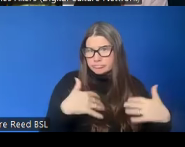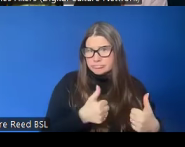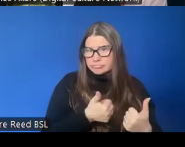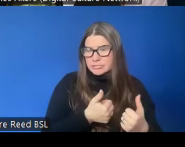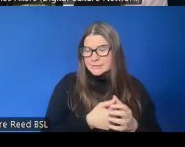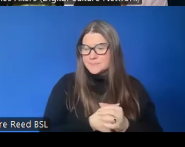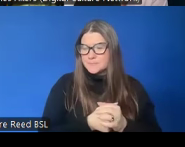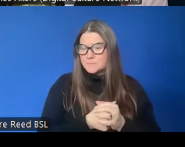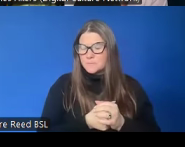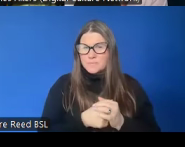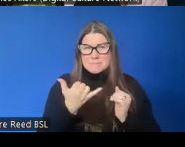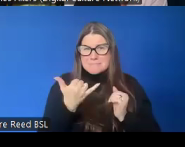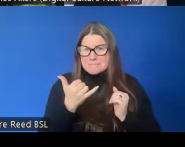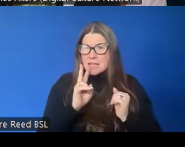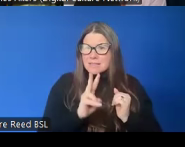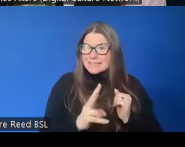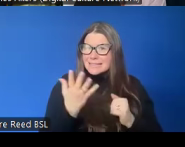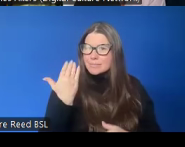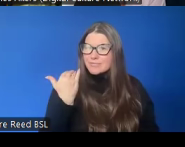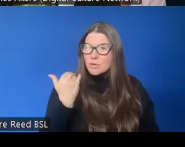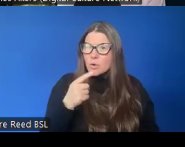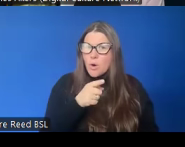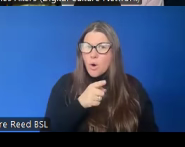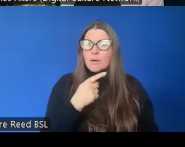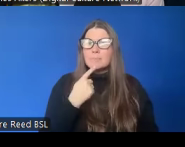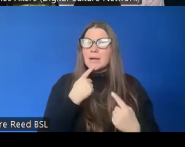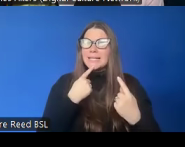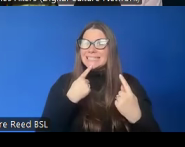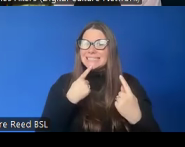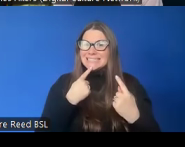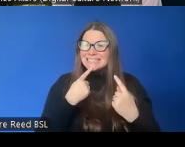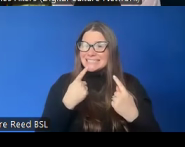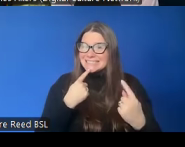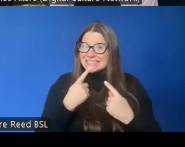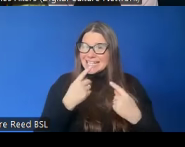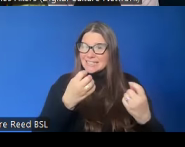You might have seen this before about data provides loads of answers. It's magical, isn't it?